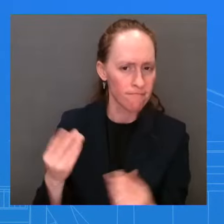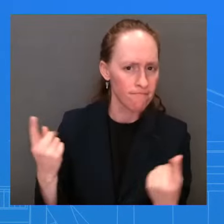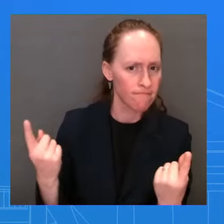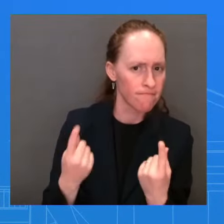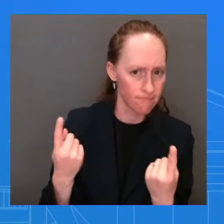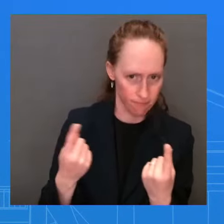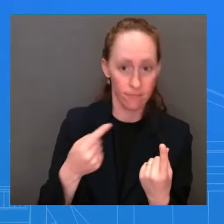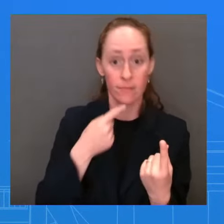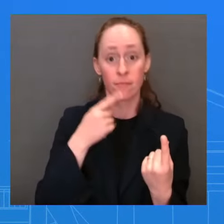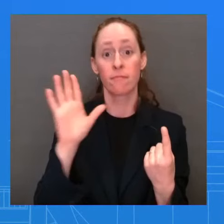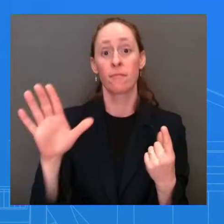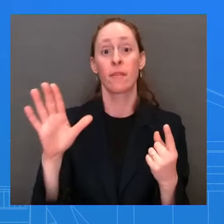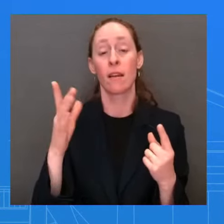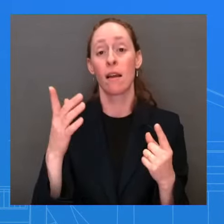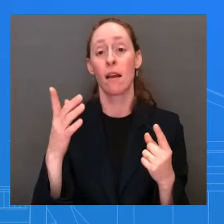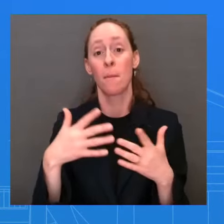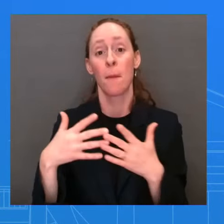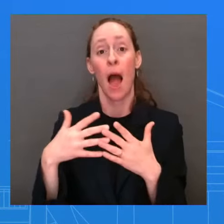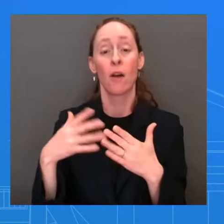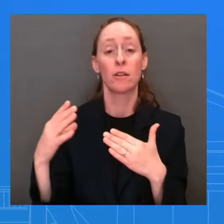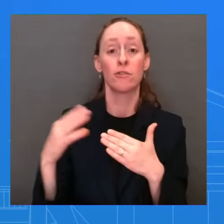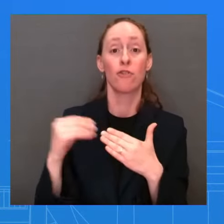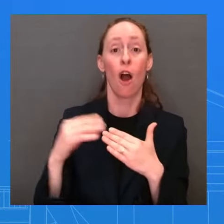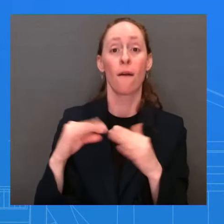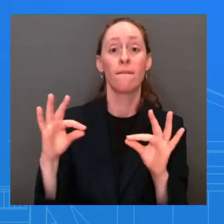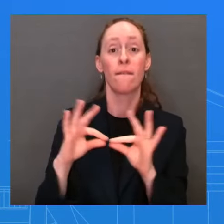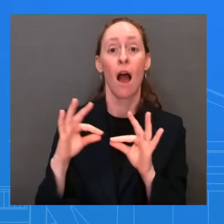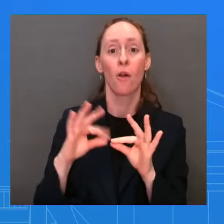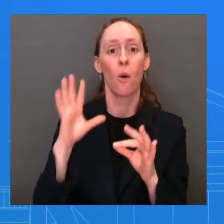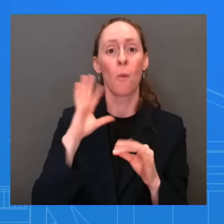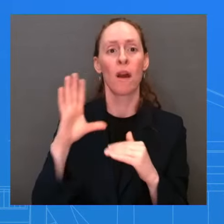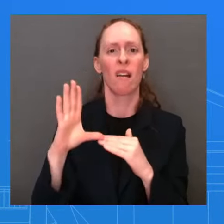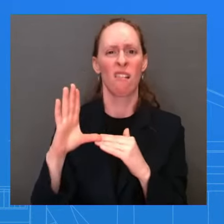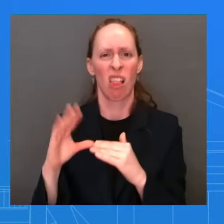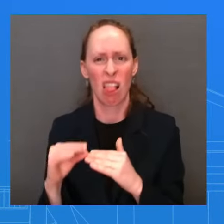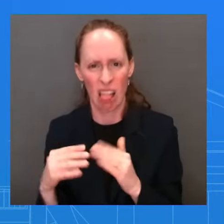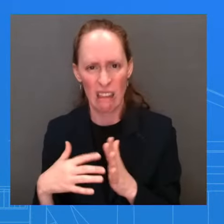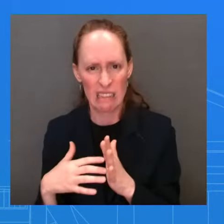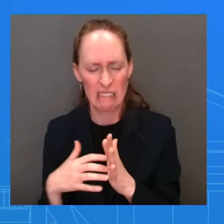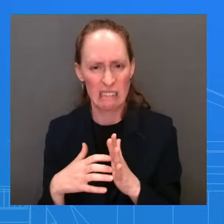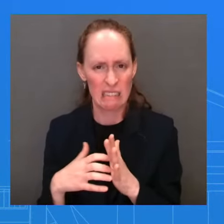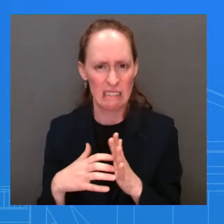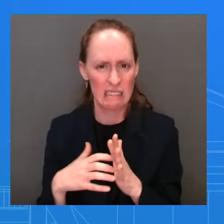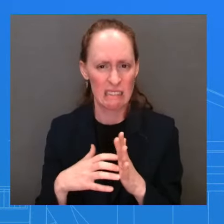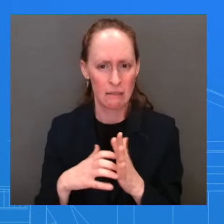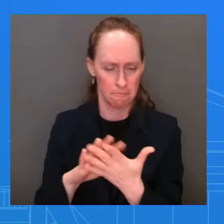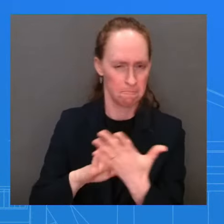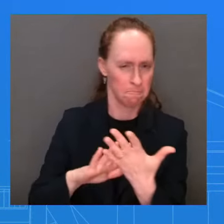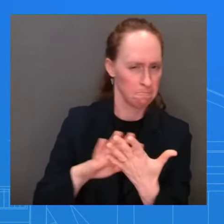The Press: For example, Japan holds 1.1 trillion, the largest U.S. debt. Ms. Jean-Pierre: No, I totally understand the question. I don't want to get ahead --